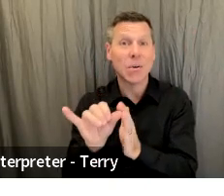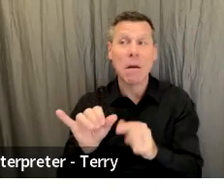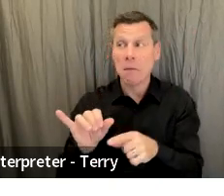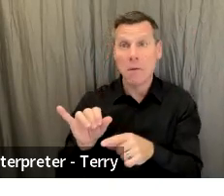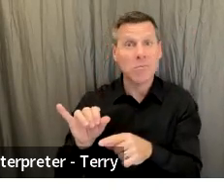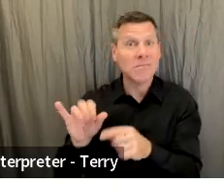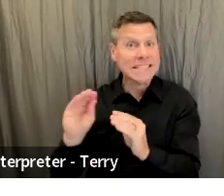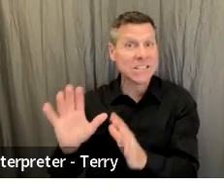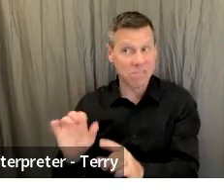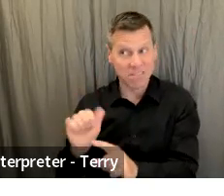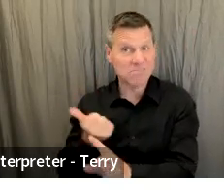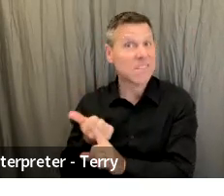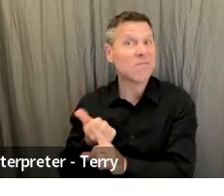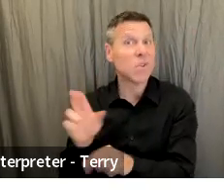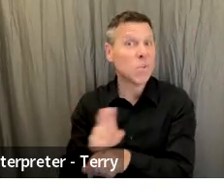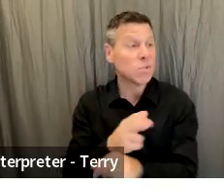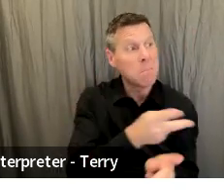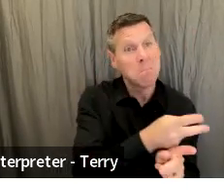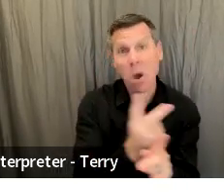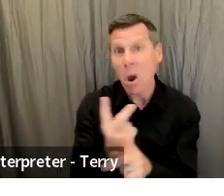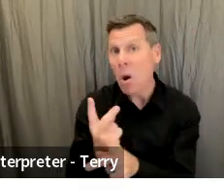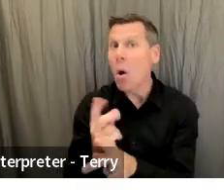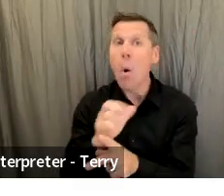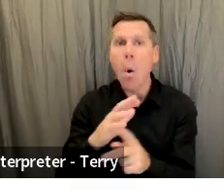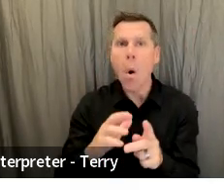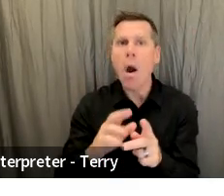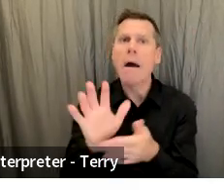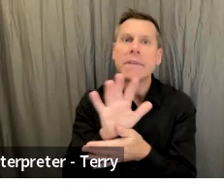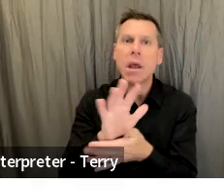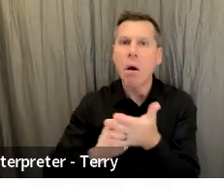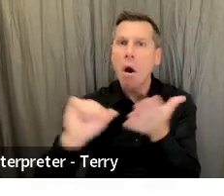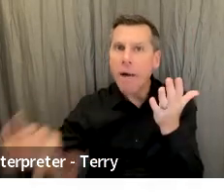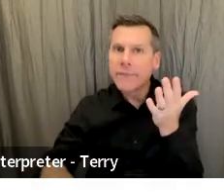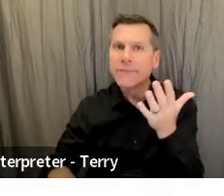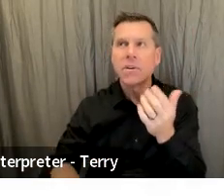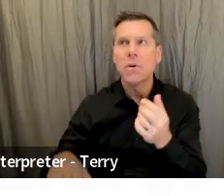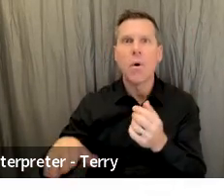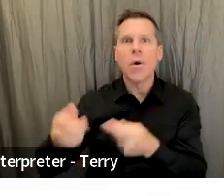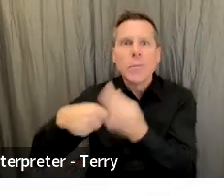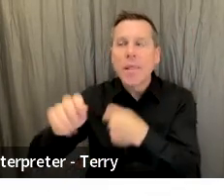they can make their own video, they could take the video off they want in the videos, like walking students through